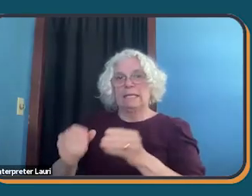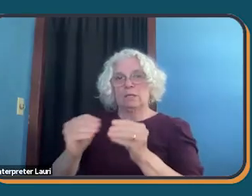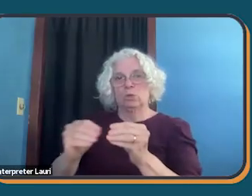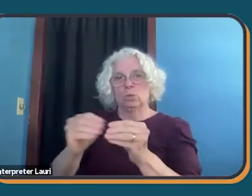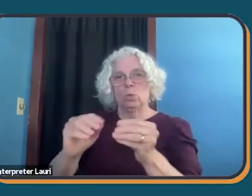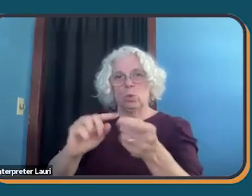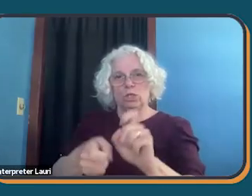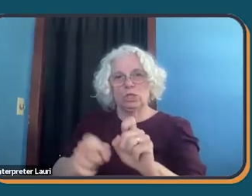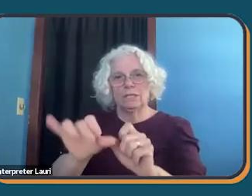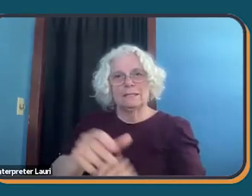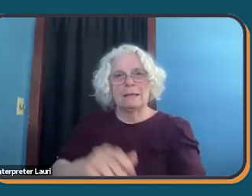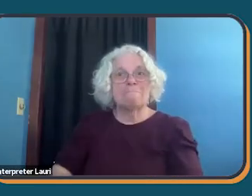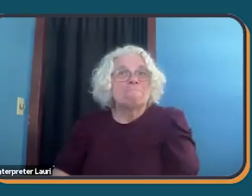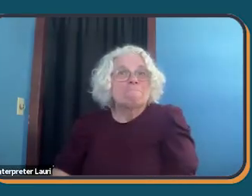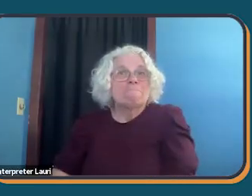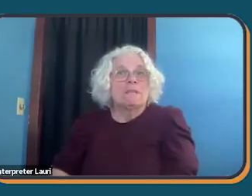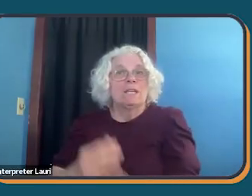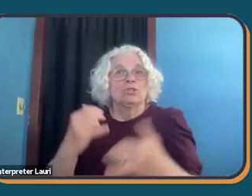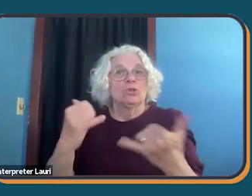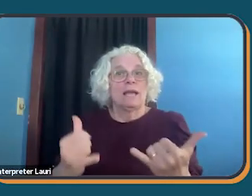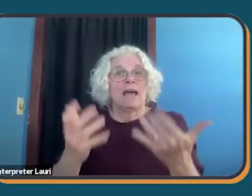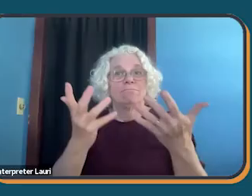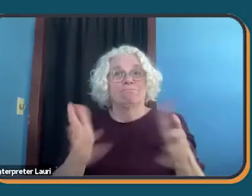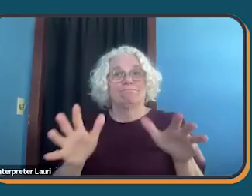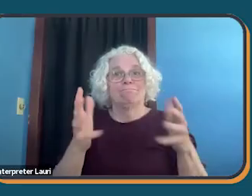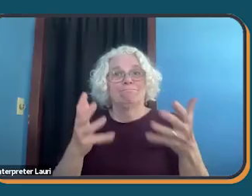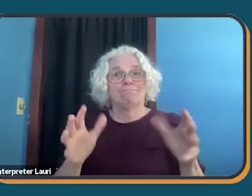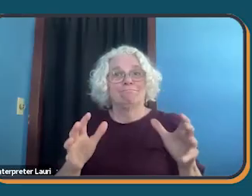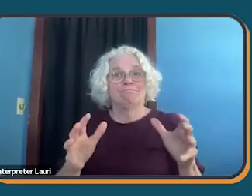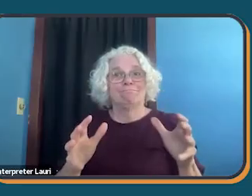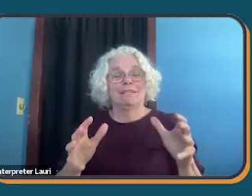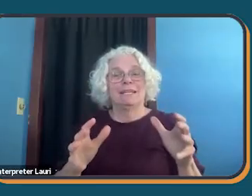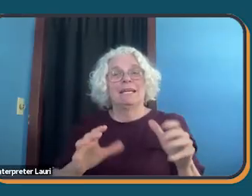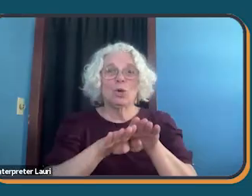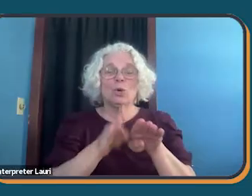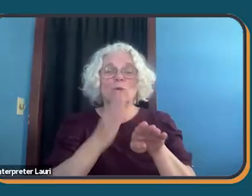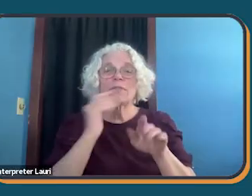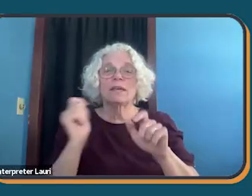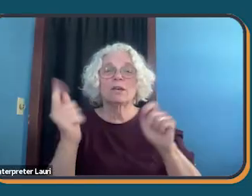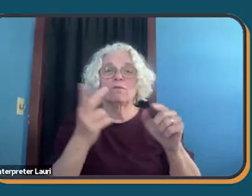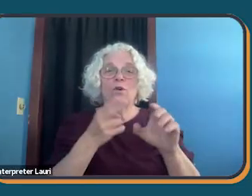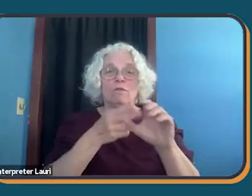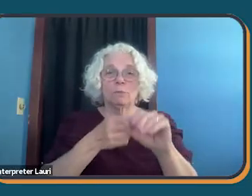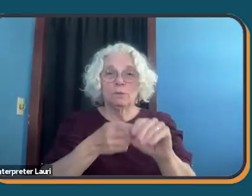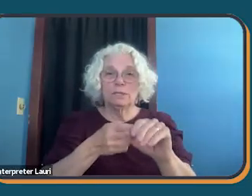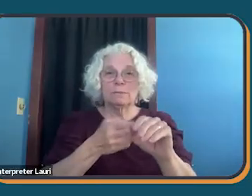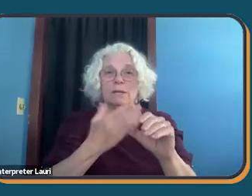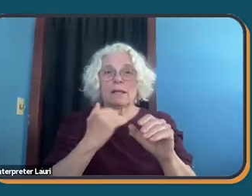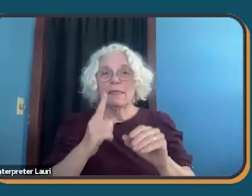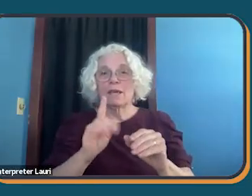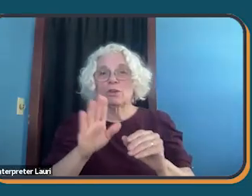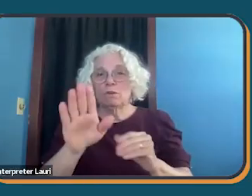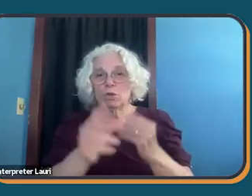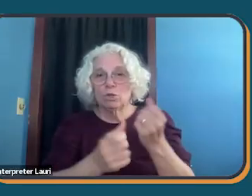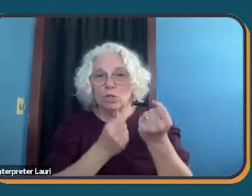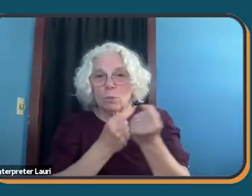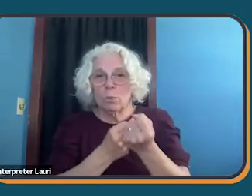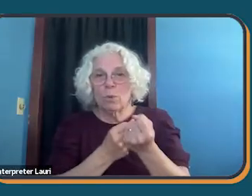And that wraps things up for us. Thank you everyone for your participation, for your support, for your questions.